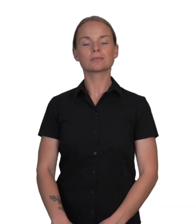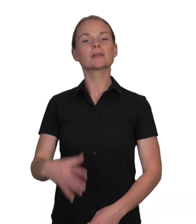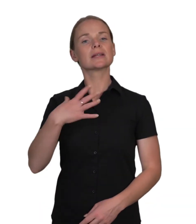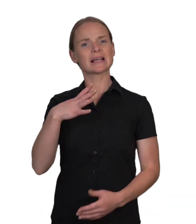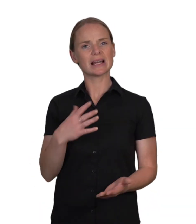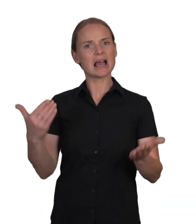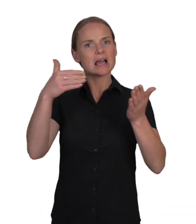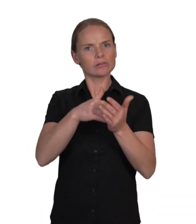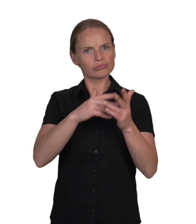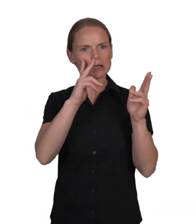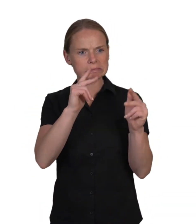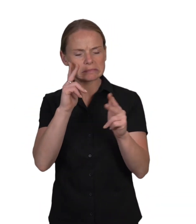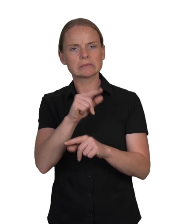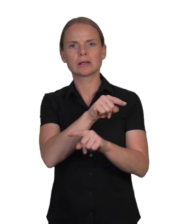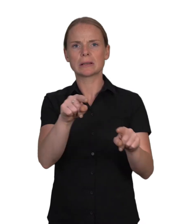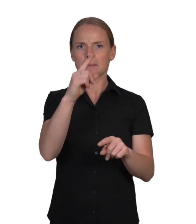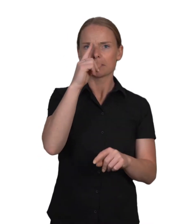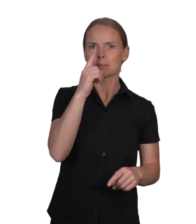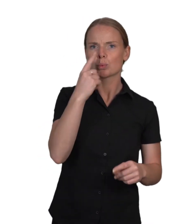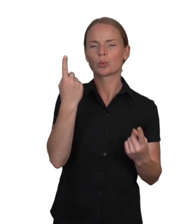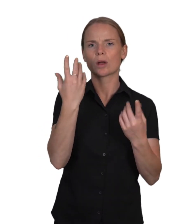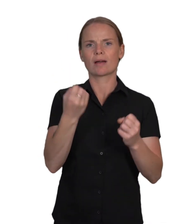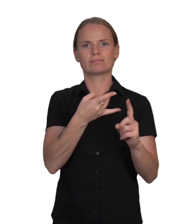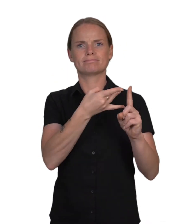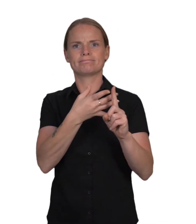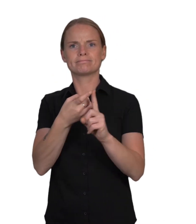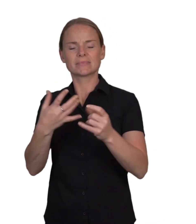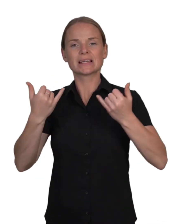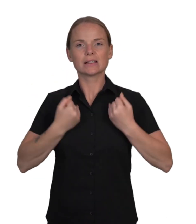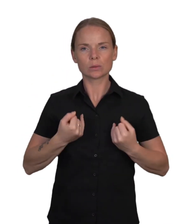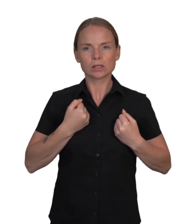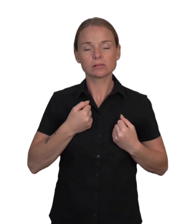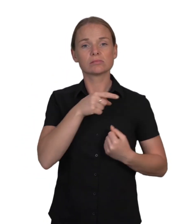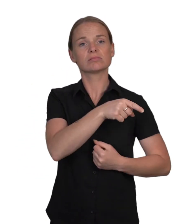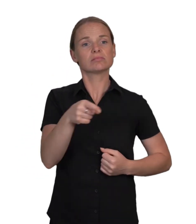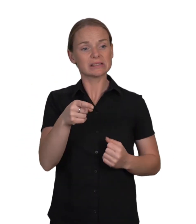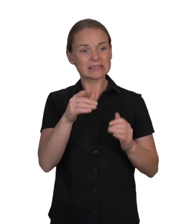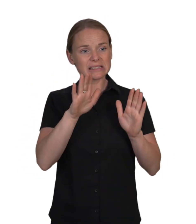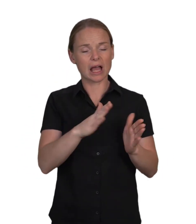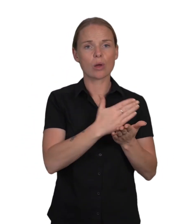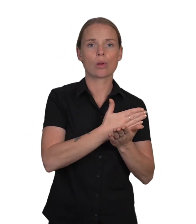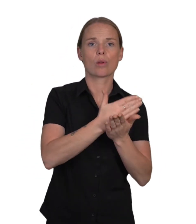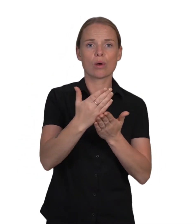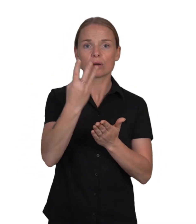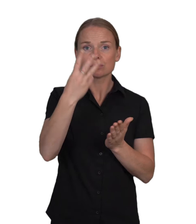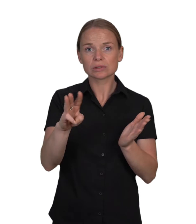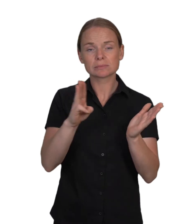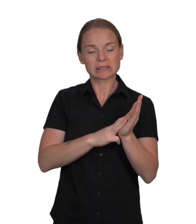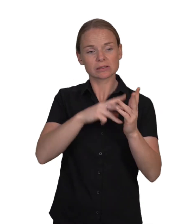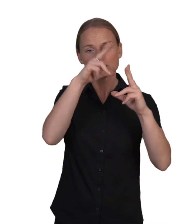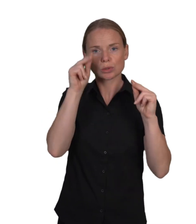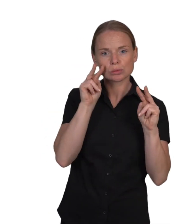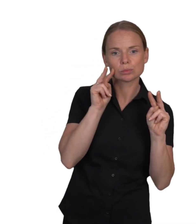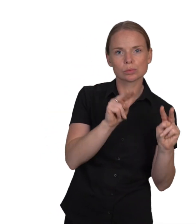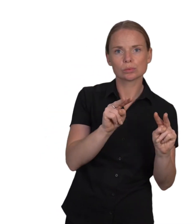People with certain conditions may need additional precautions such as staying for 30 minutes of observation